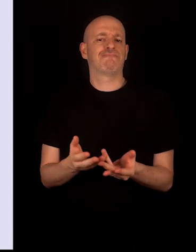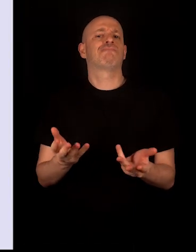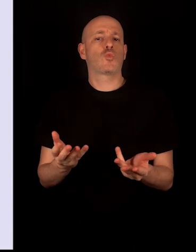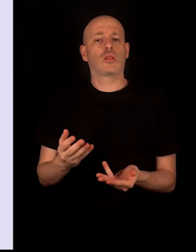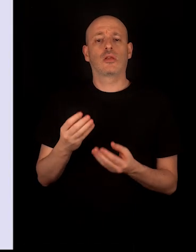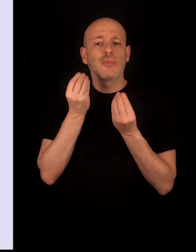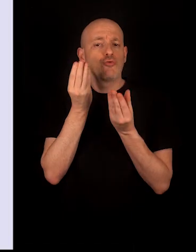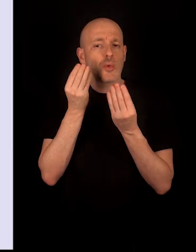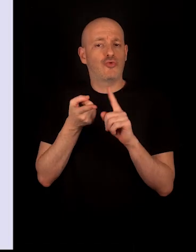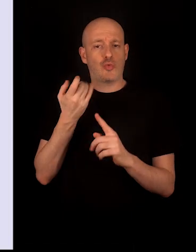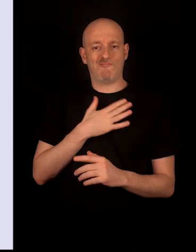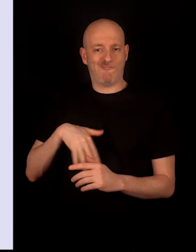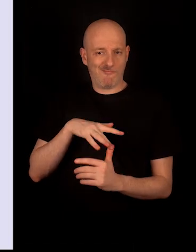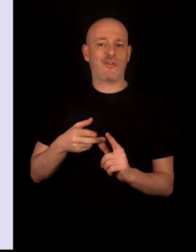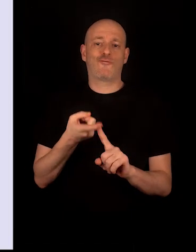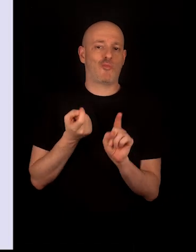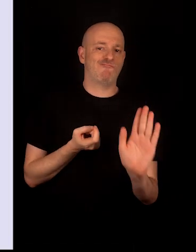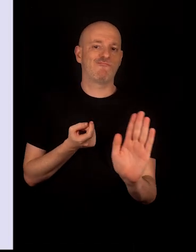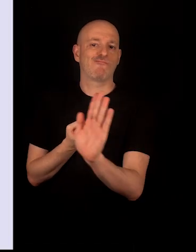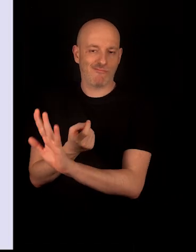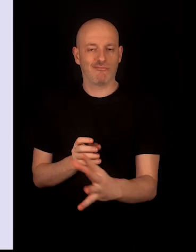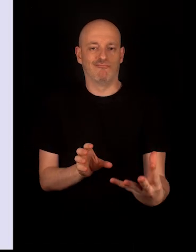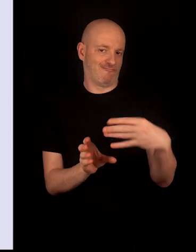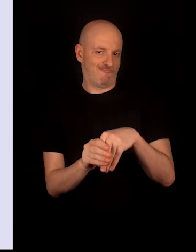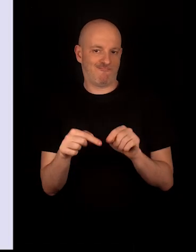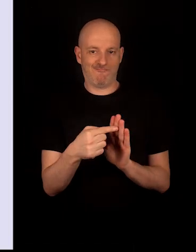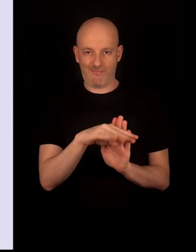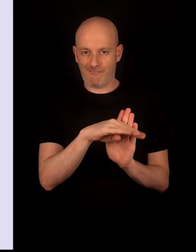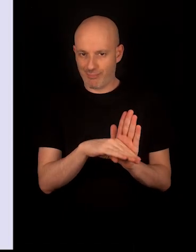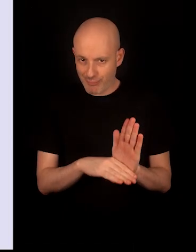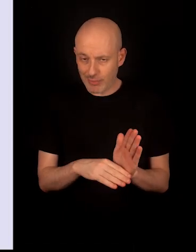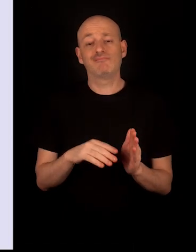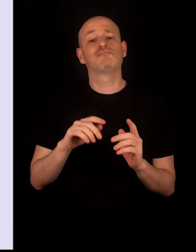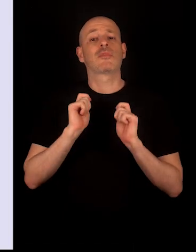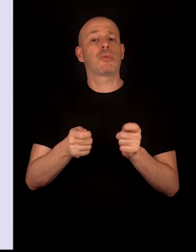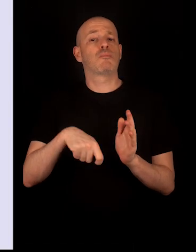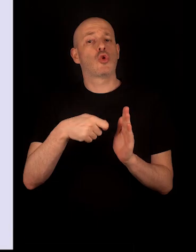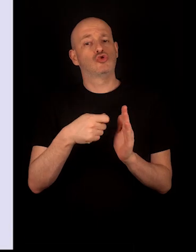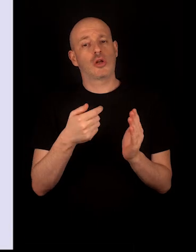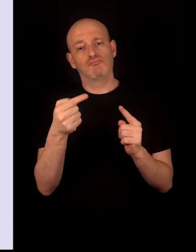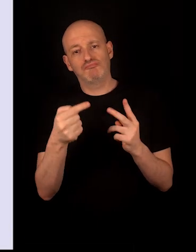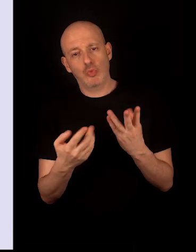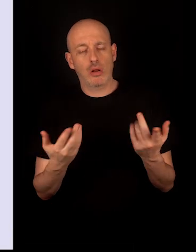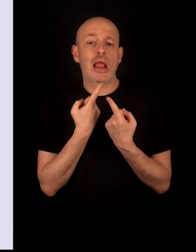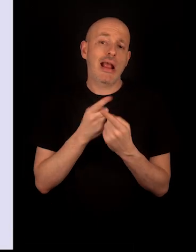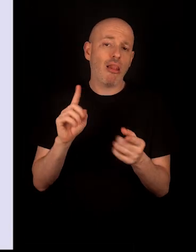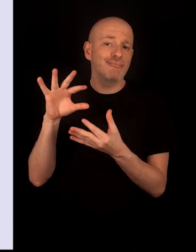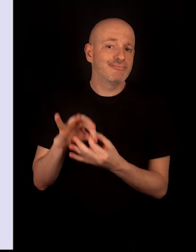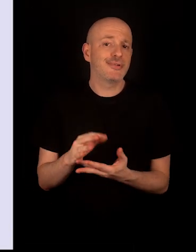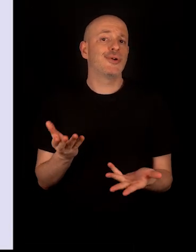data from the Goethe-Institut and each grantee, the application project, the call,